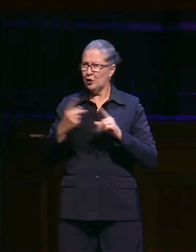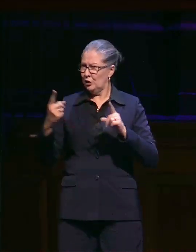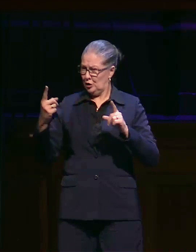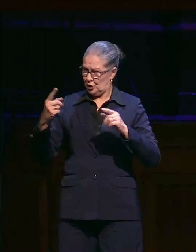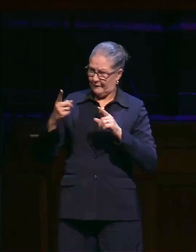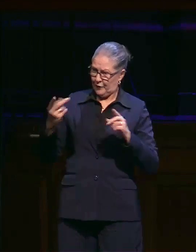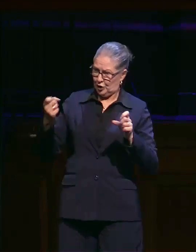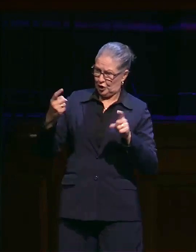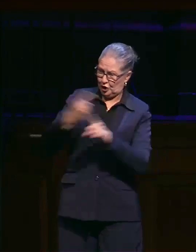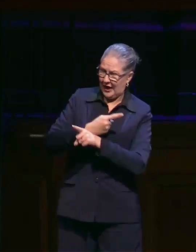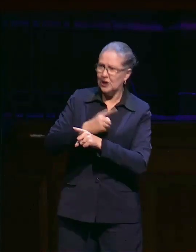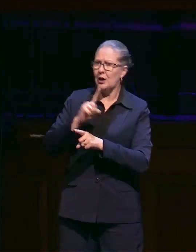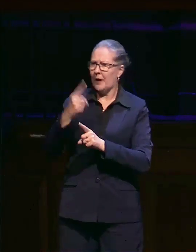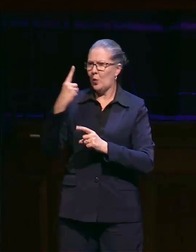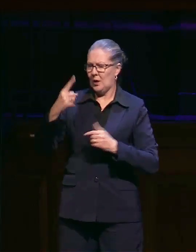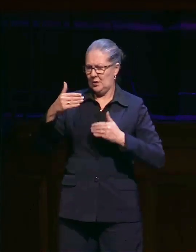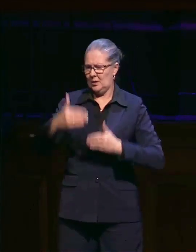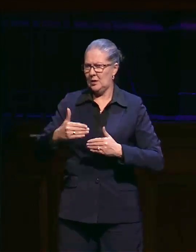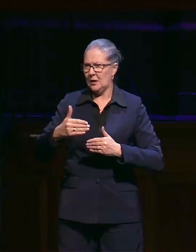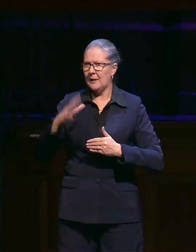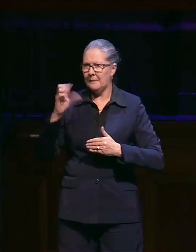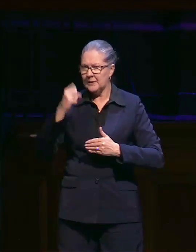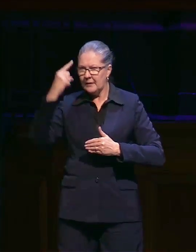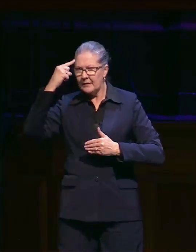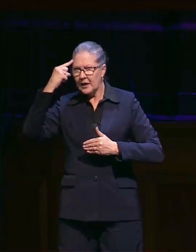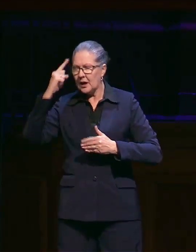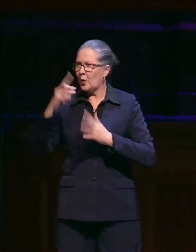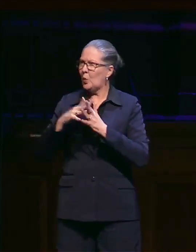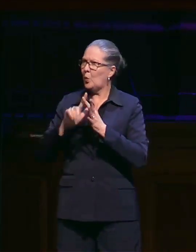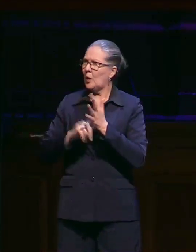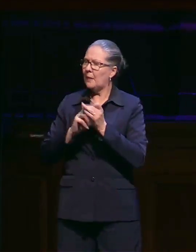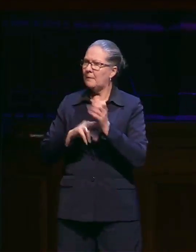we also need to embed the idea of well-being in the heart of our public